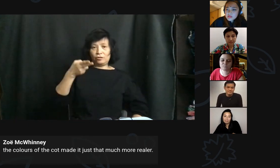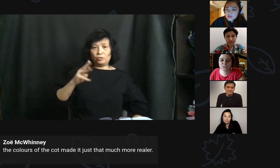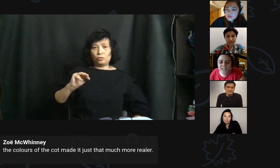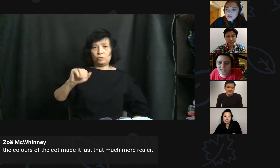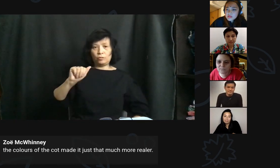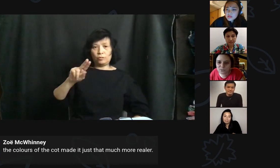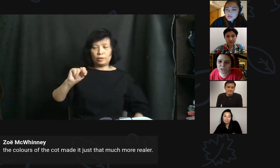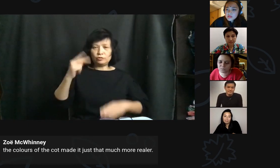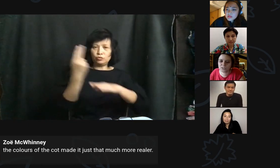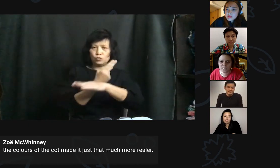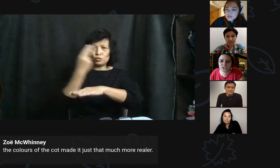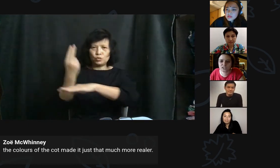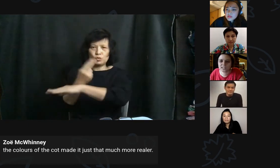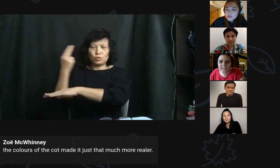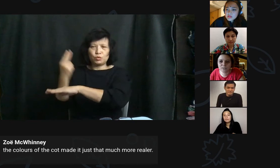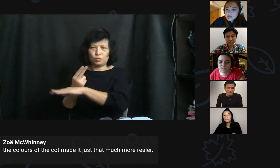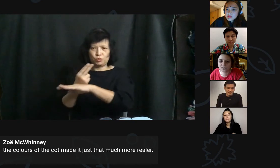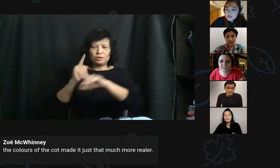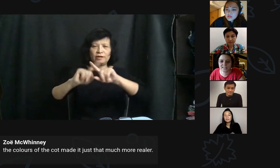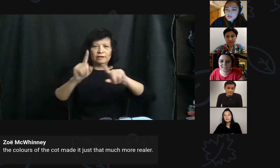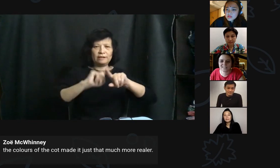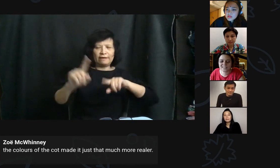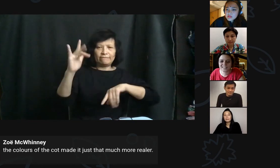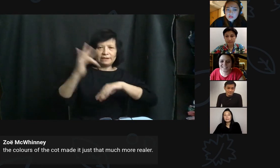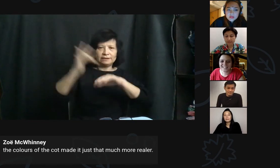we should bring them to our communication and language process.